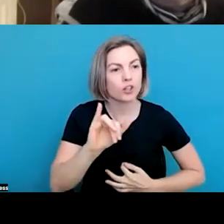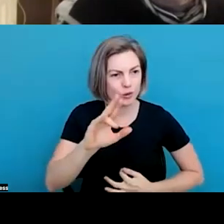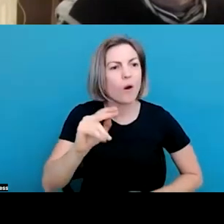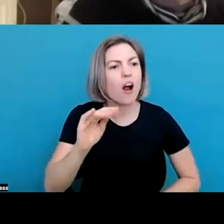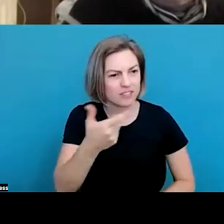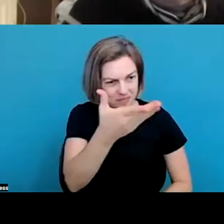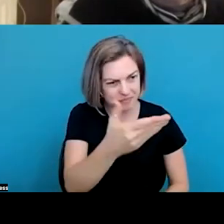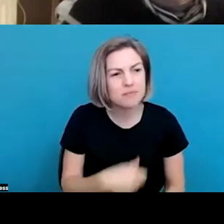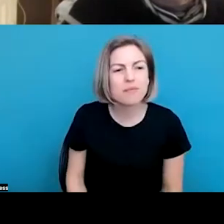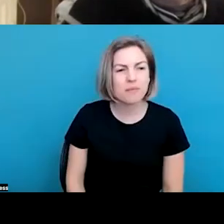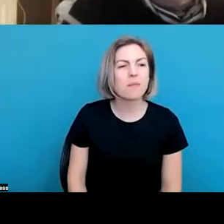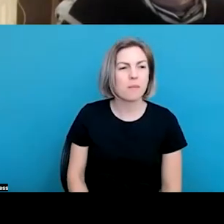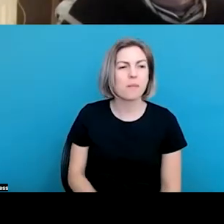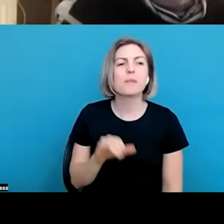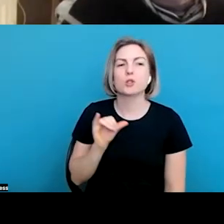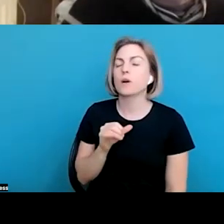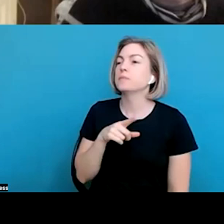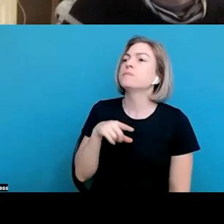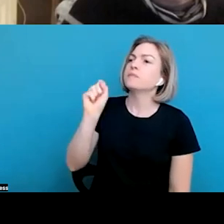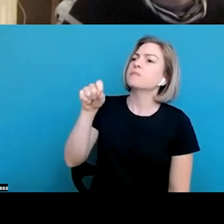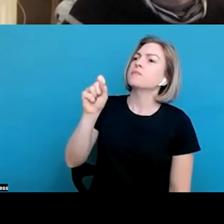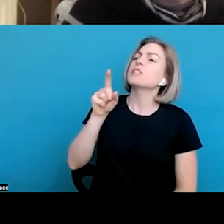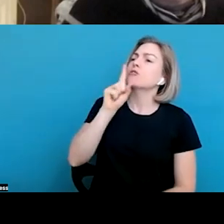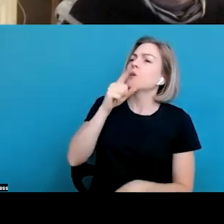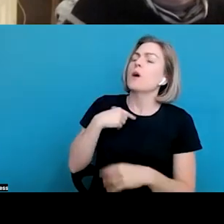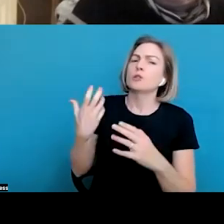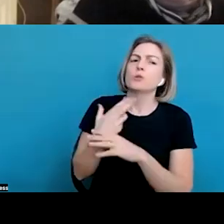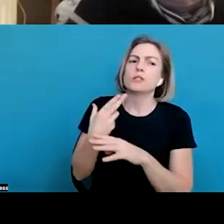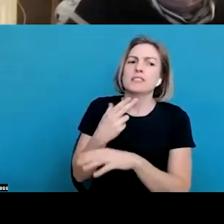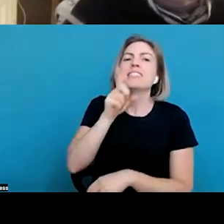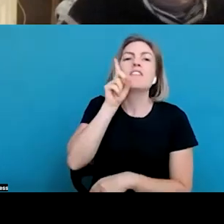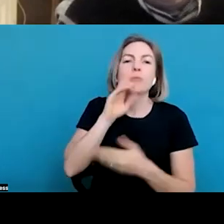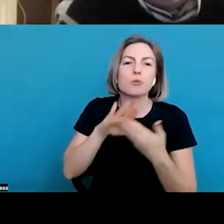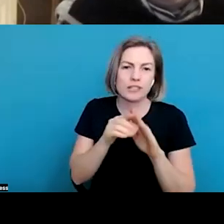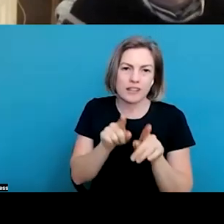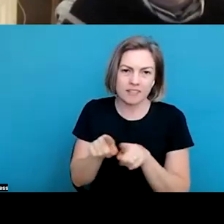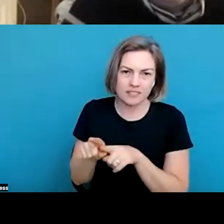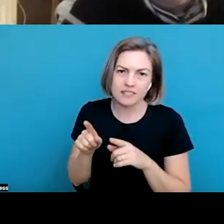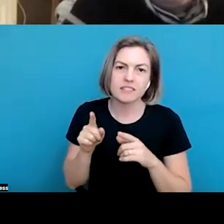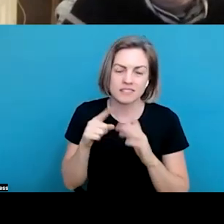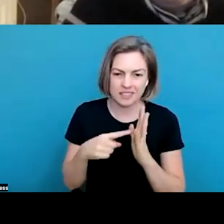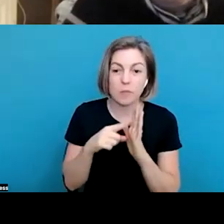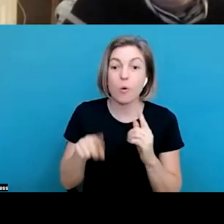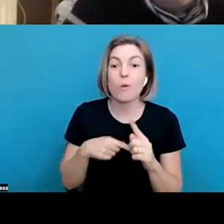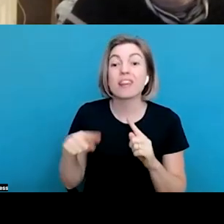I want to use the deaf community as an example when they communicate with each